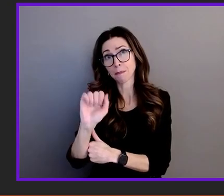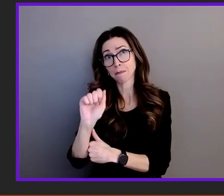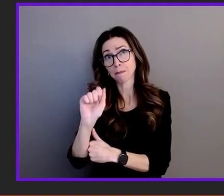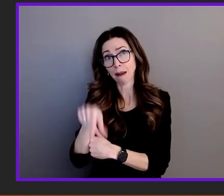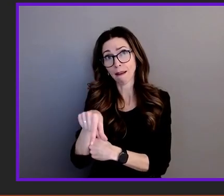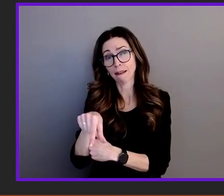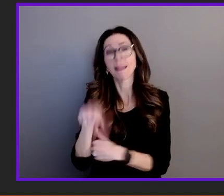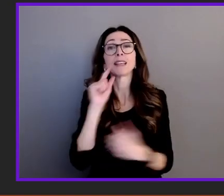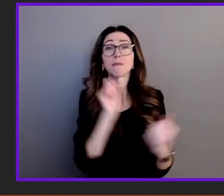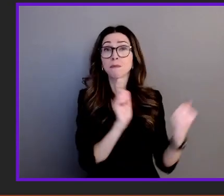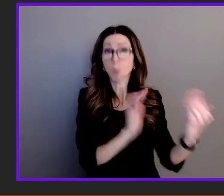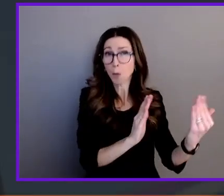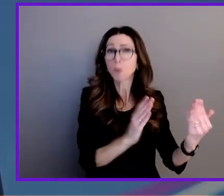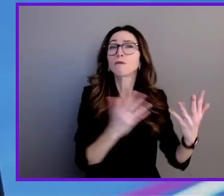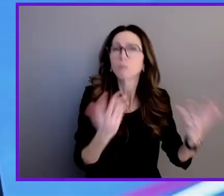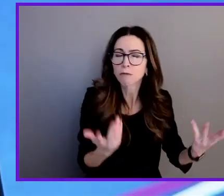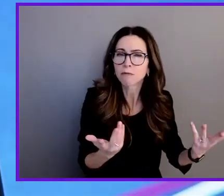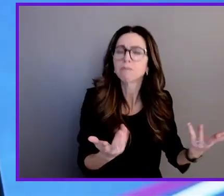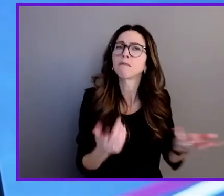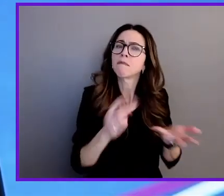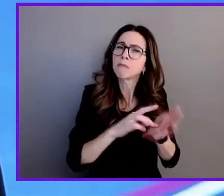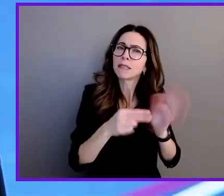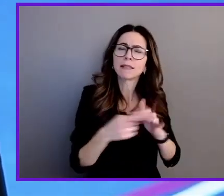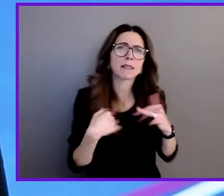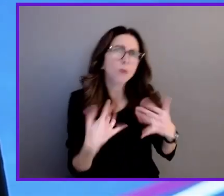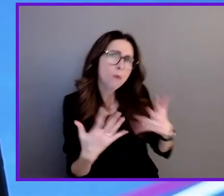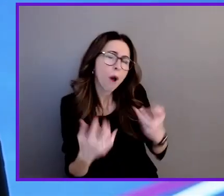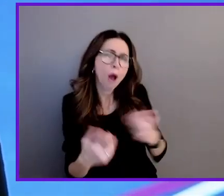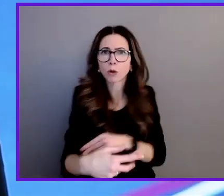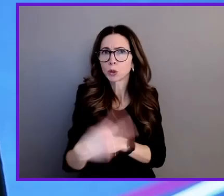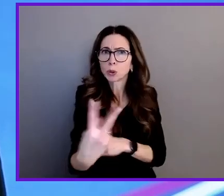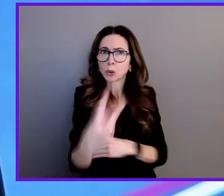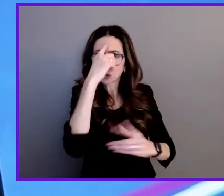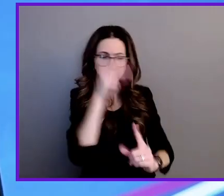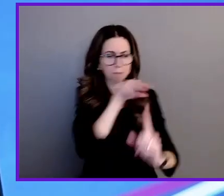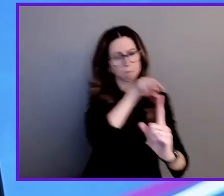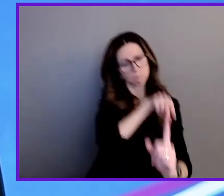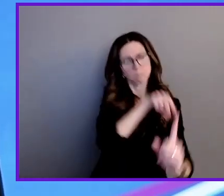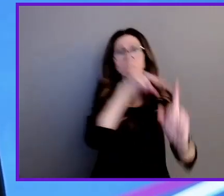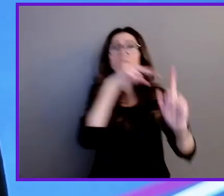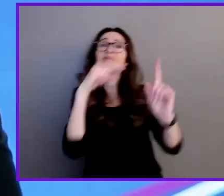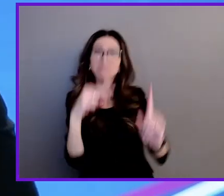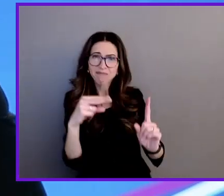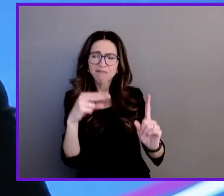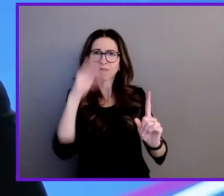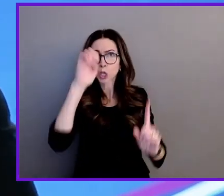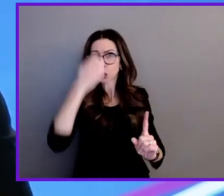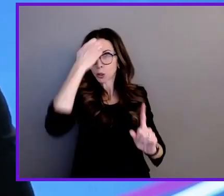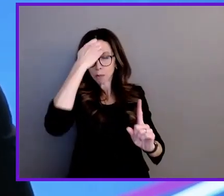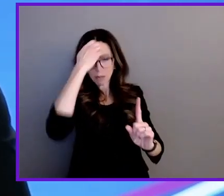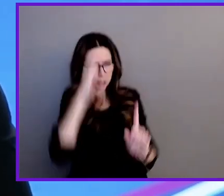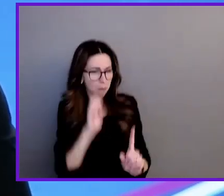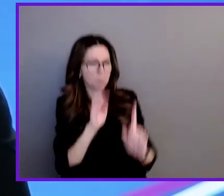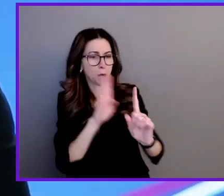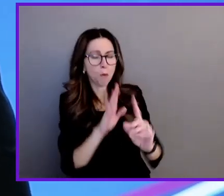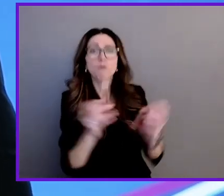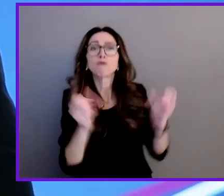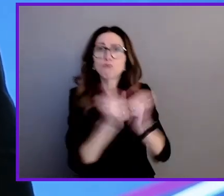worlds to move forward with harmonious and sustainable relations. This new project will help the institution